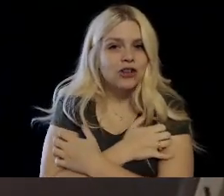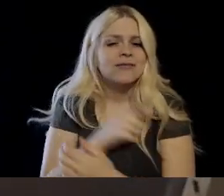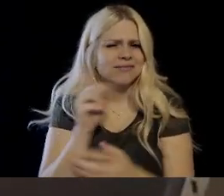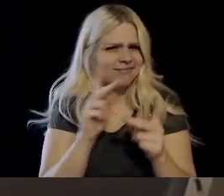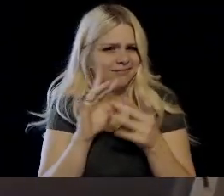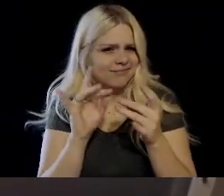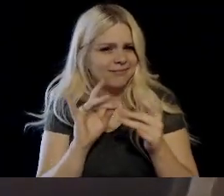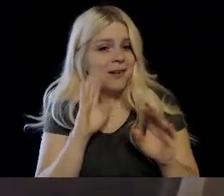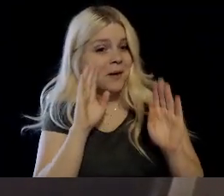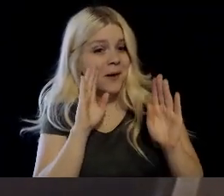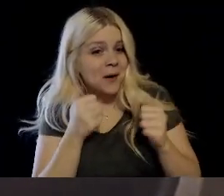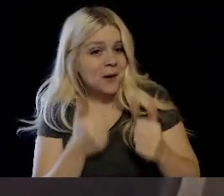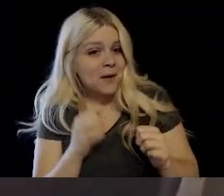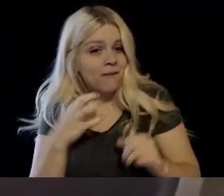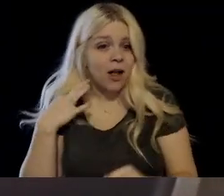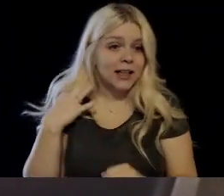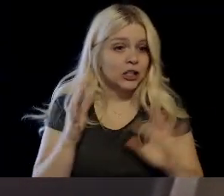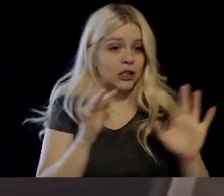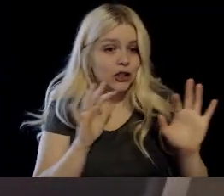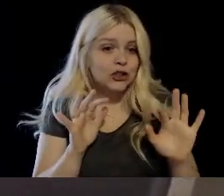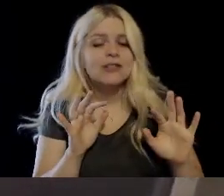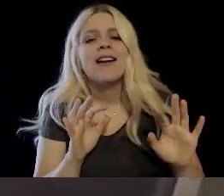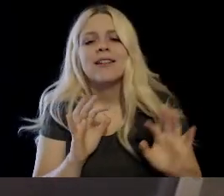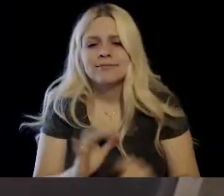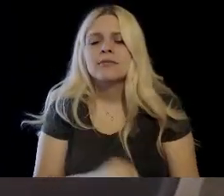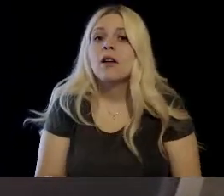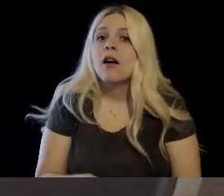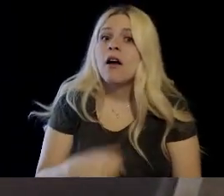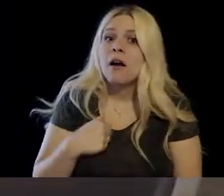We've been missing our volunteers. Oh my goodness. Here they come, you guys. I get nervous.